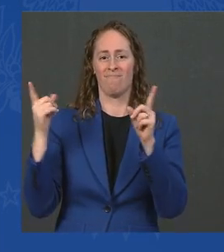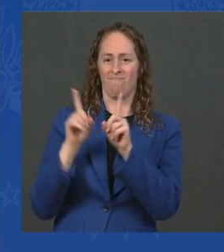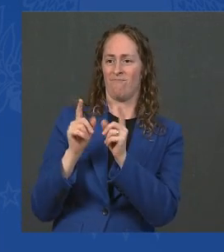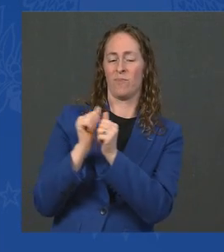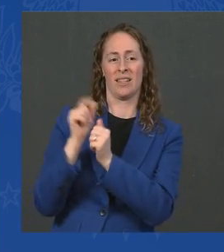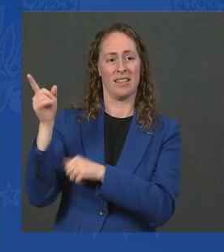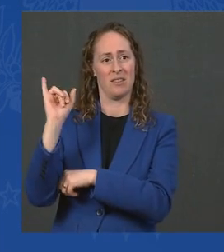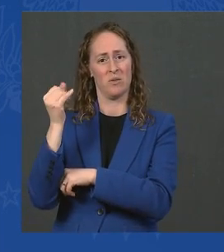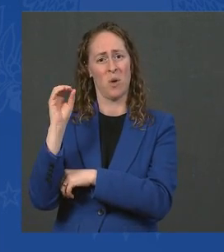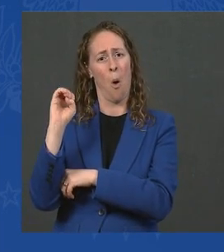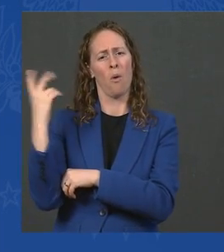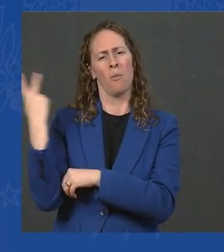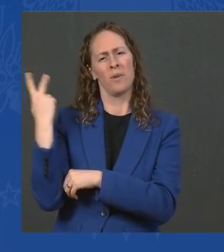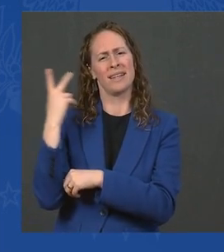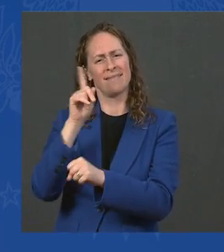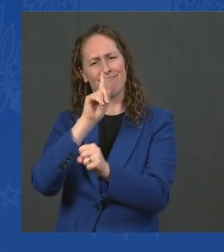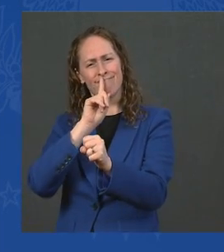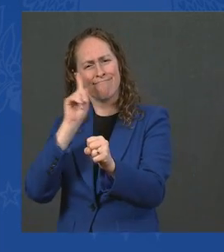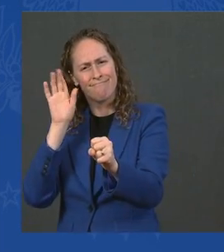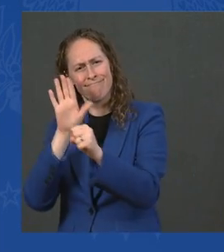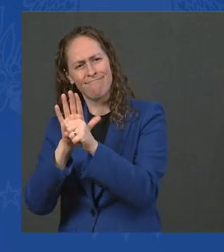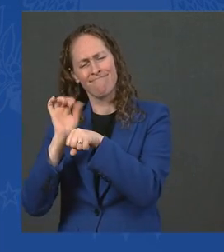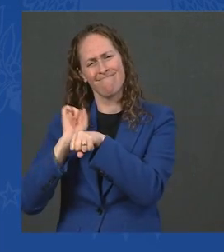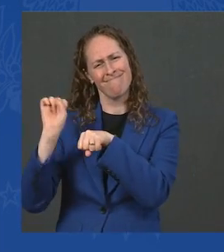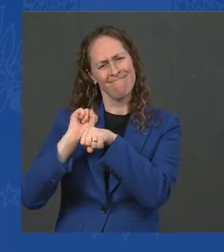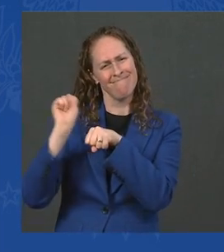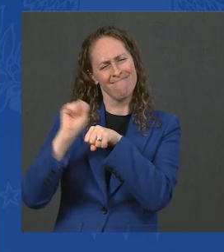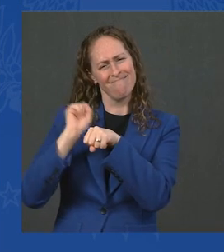as hard for your children as you do.